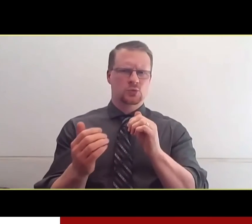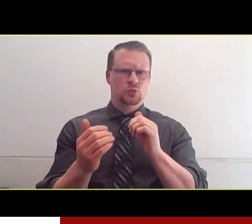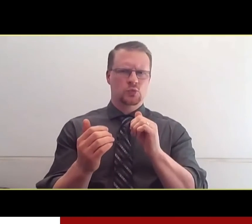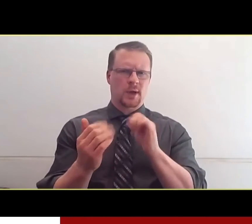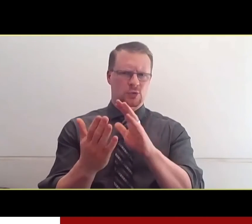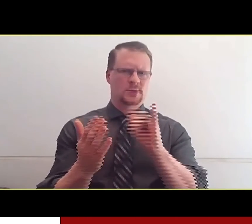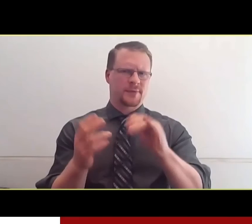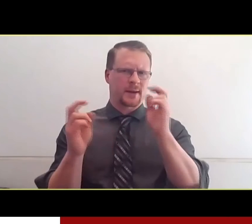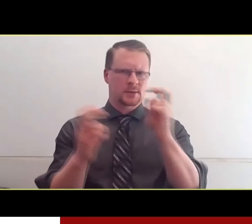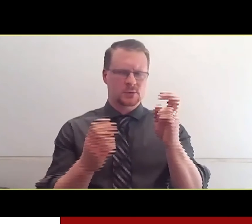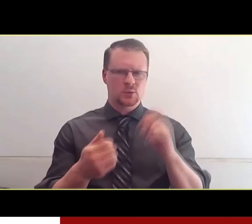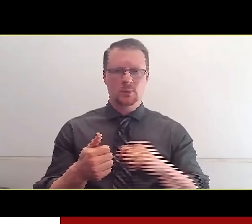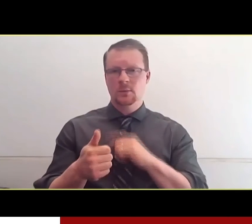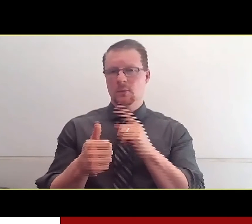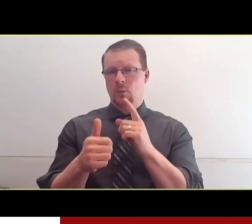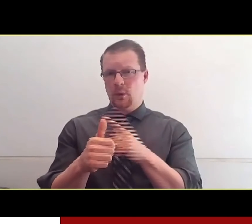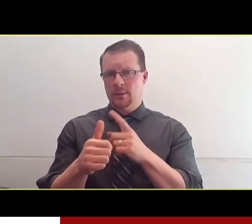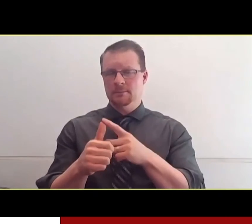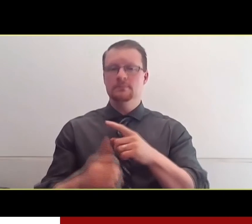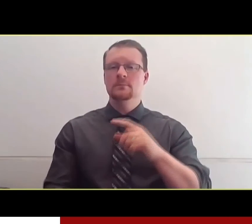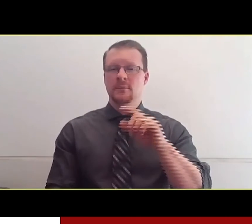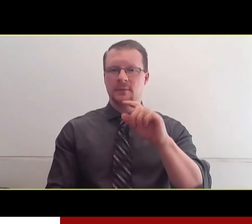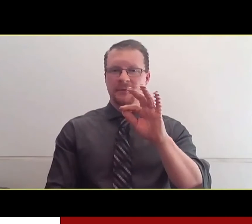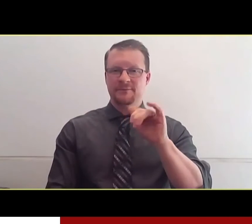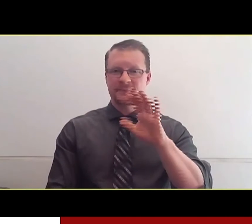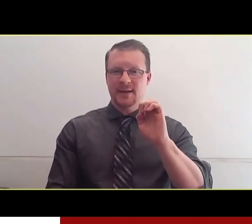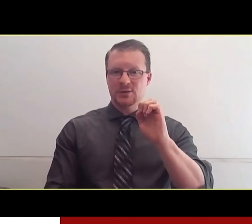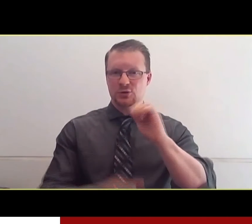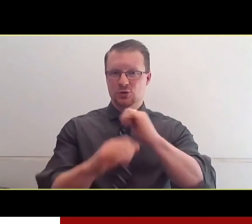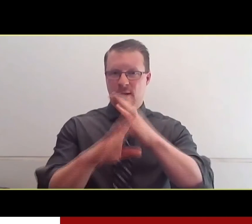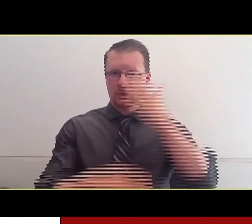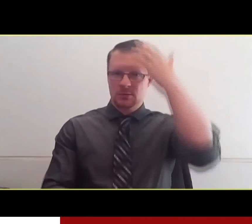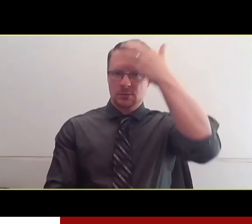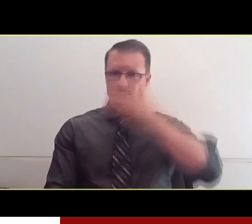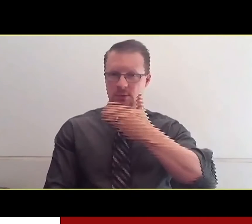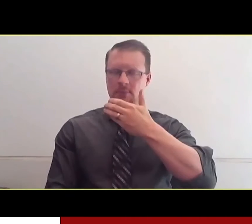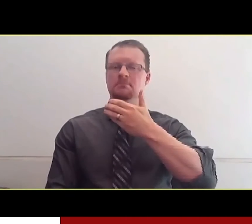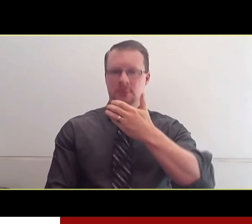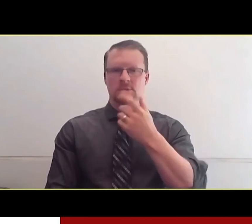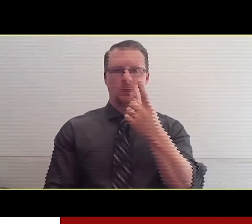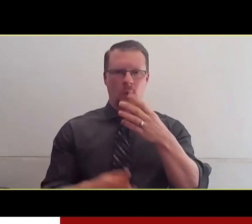And there are a few ways to address this issue. One way would be the face shield.